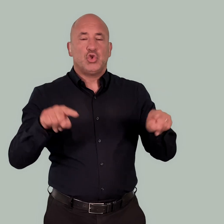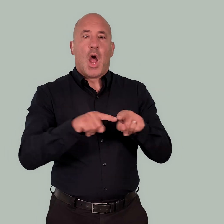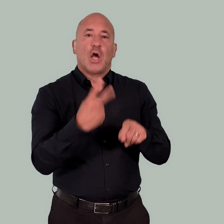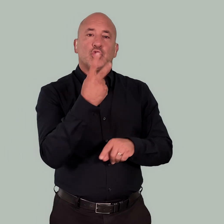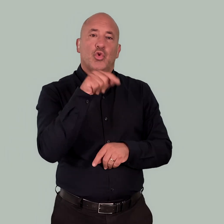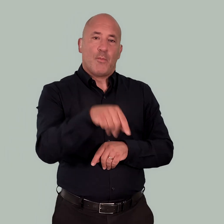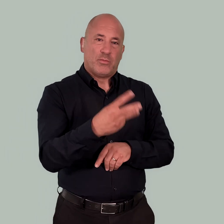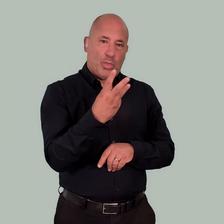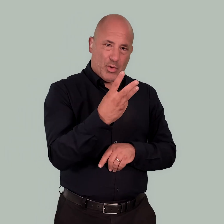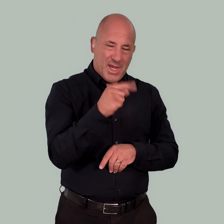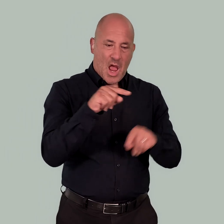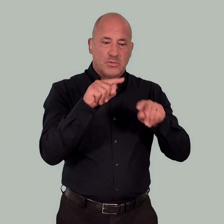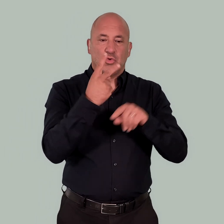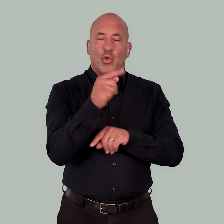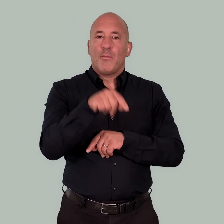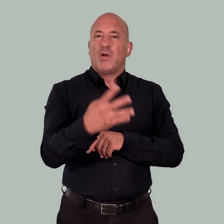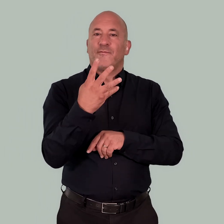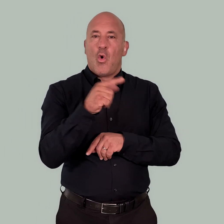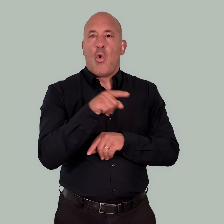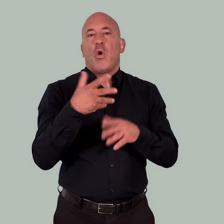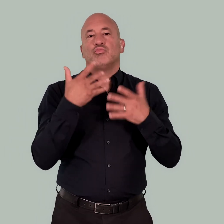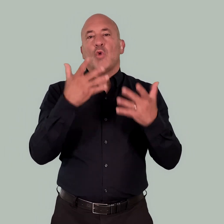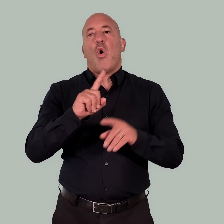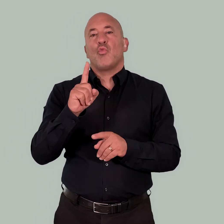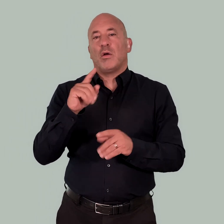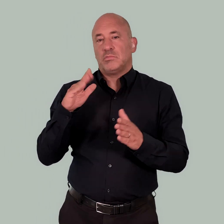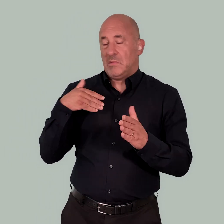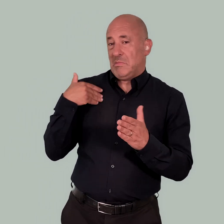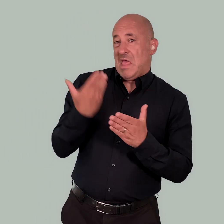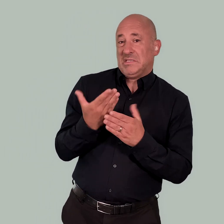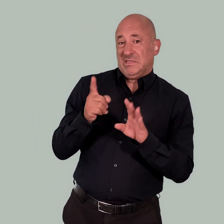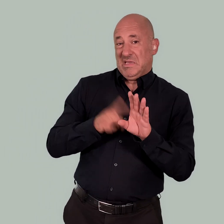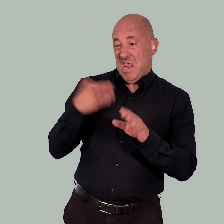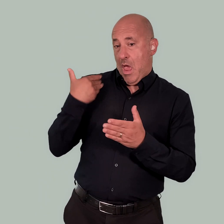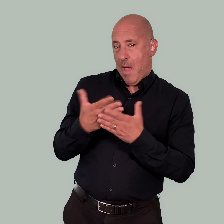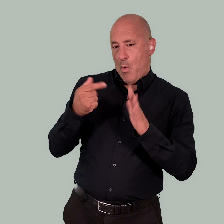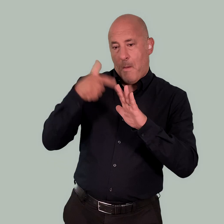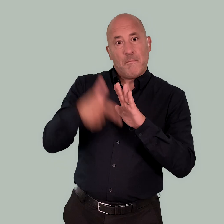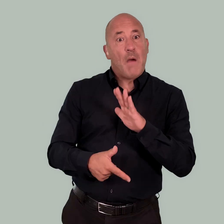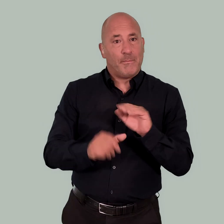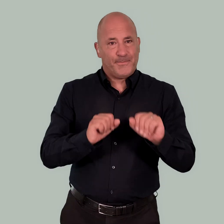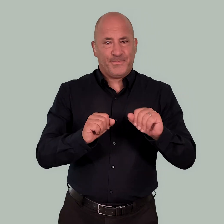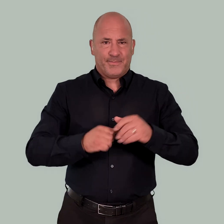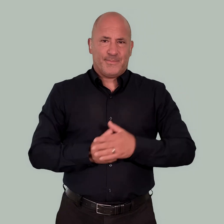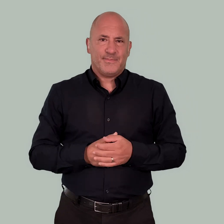while Charts 2.3 and 2.4 show the latest year in fuller detail.